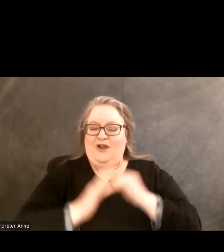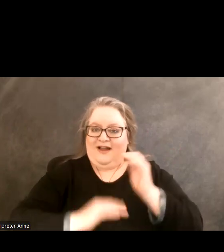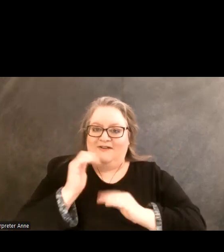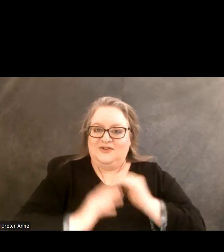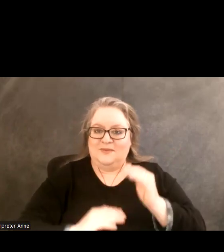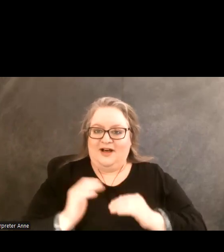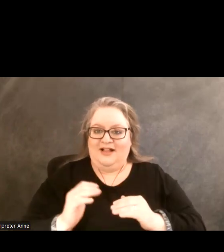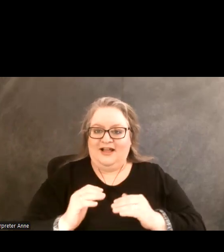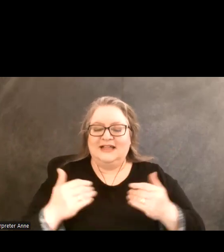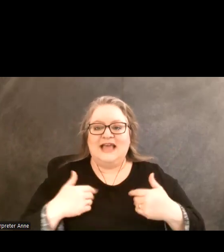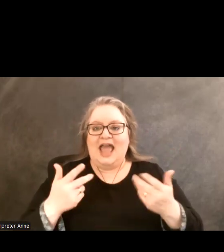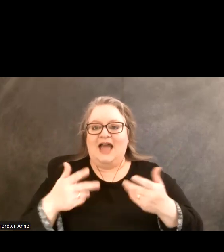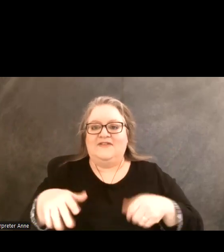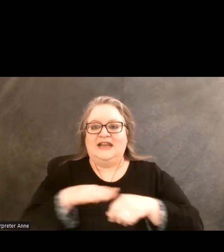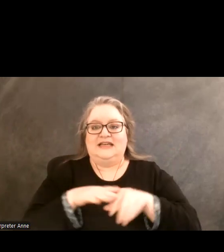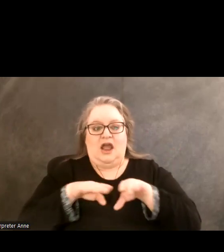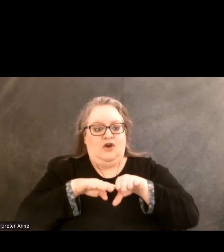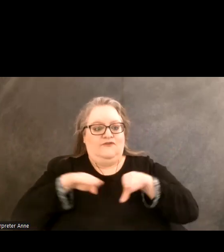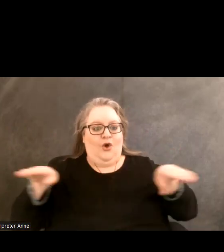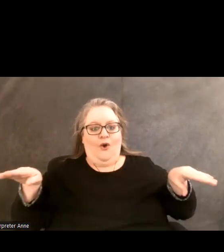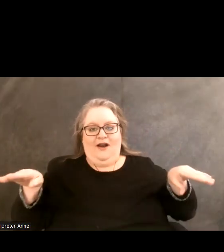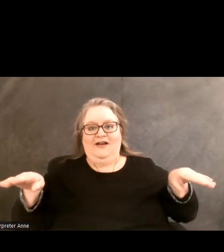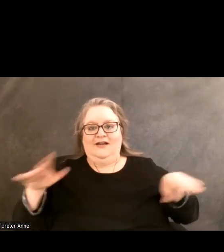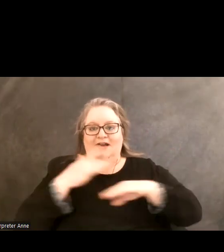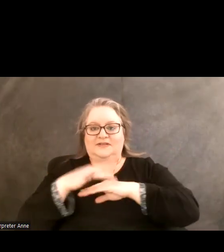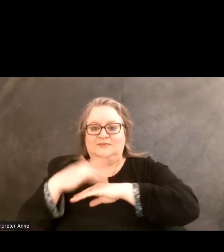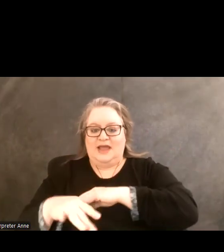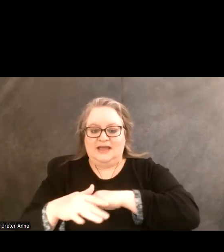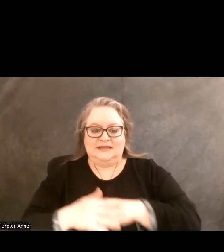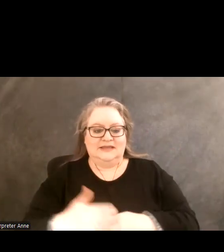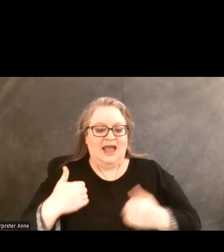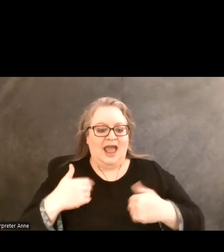have an entire floor of space, have tables at their height,